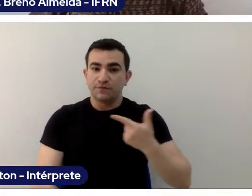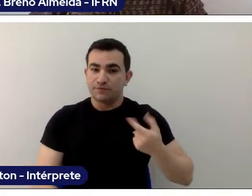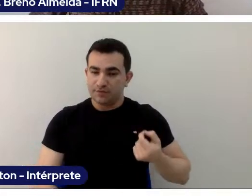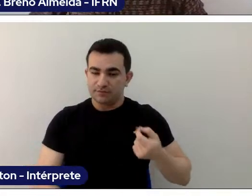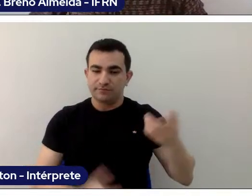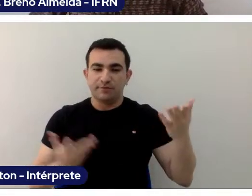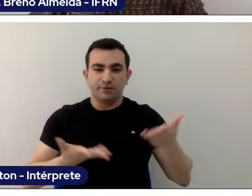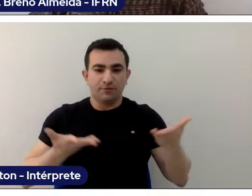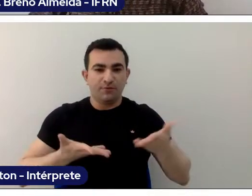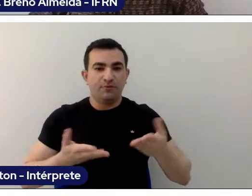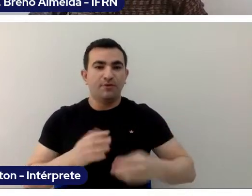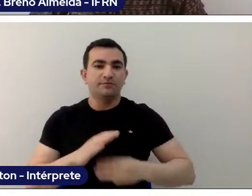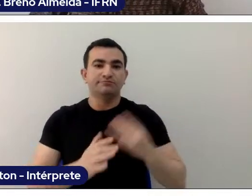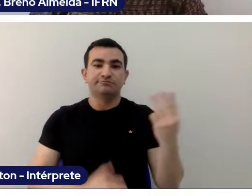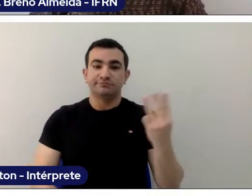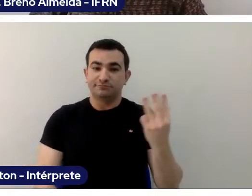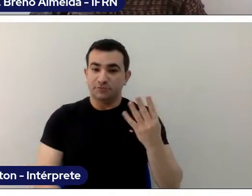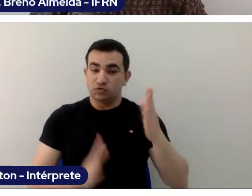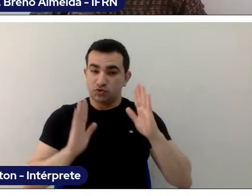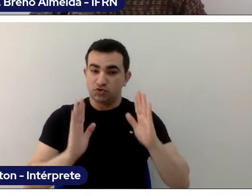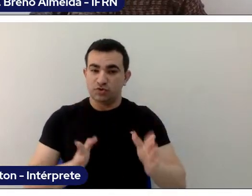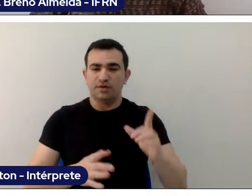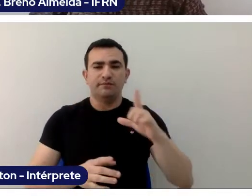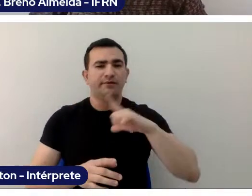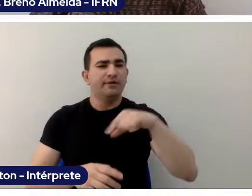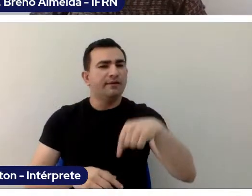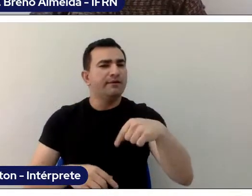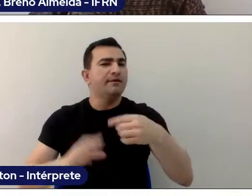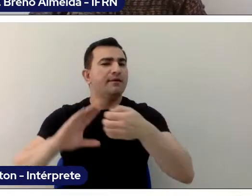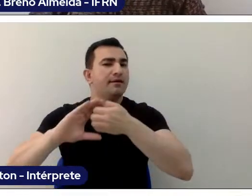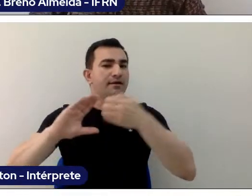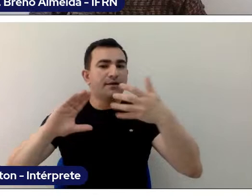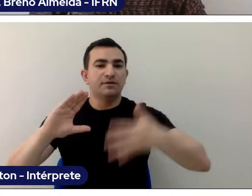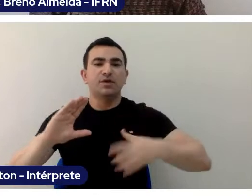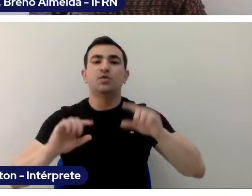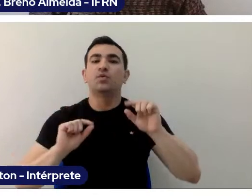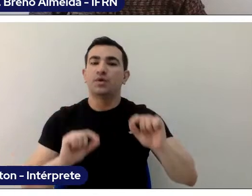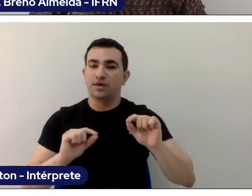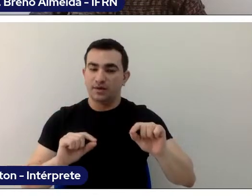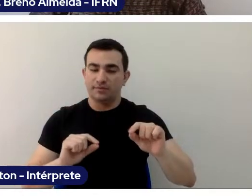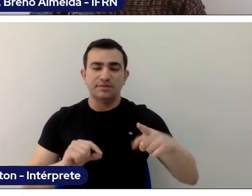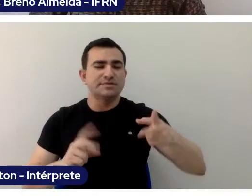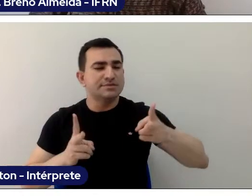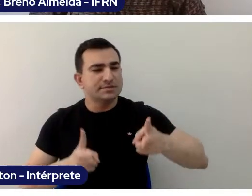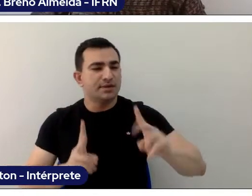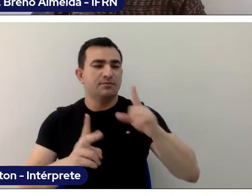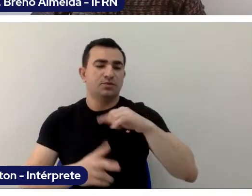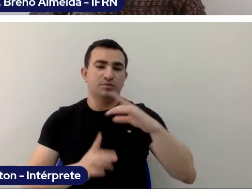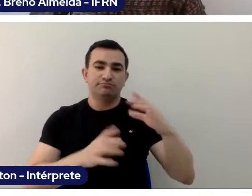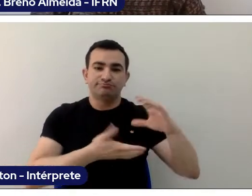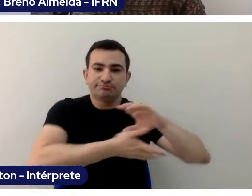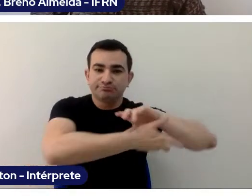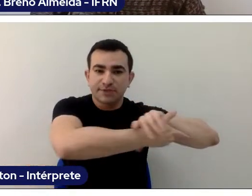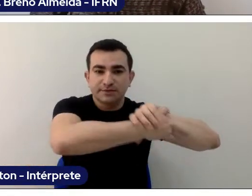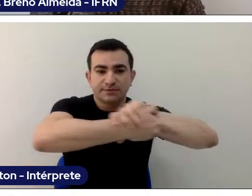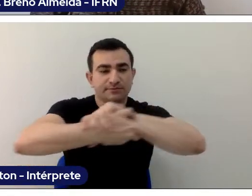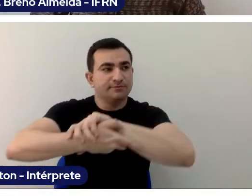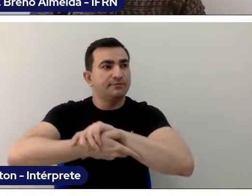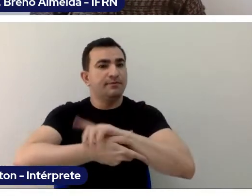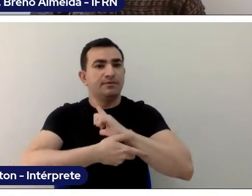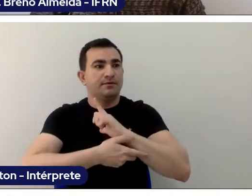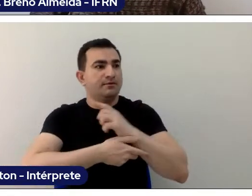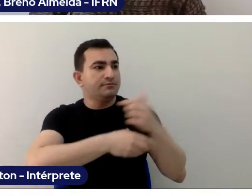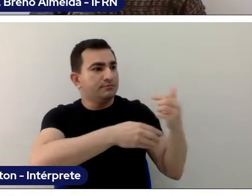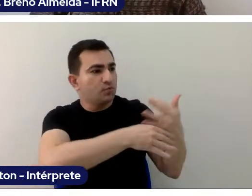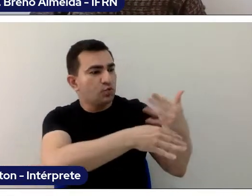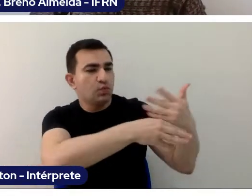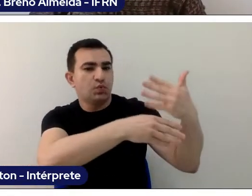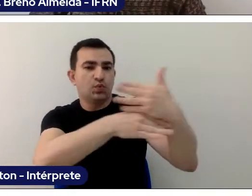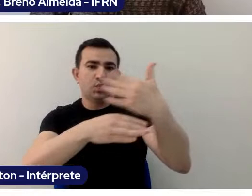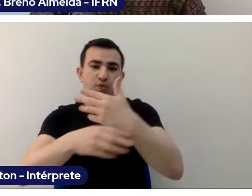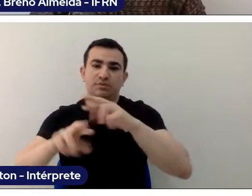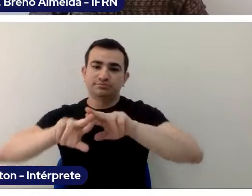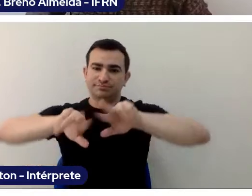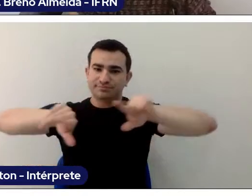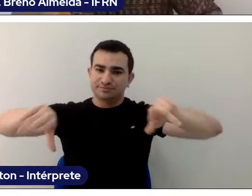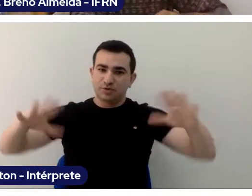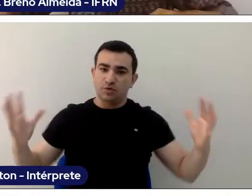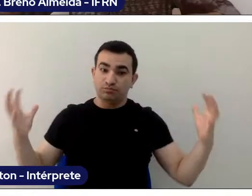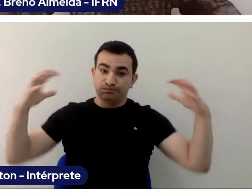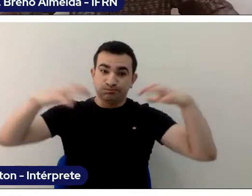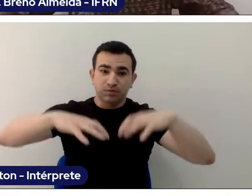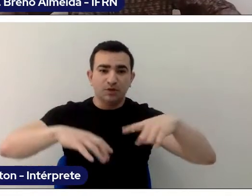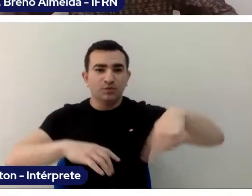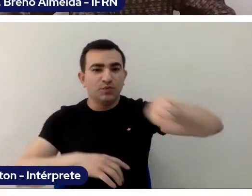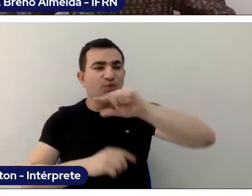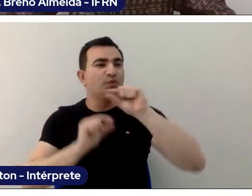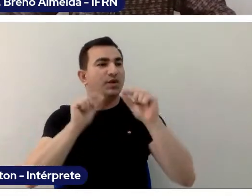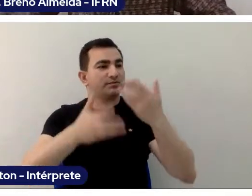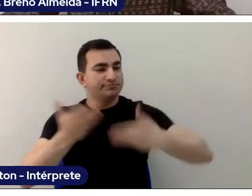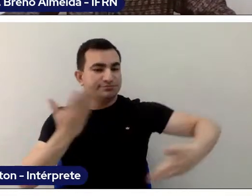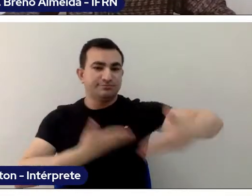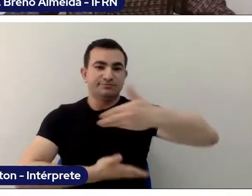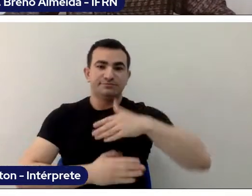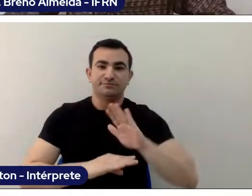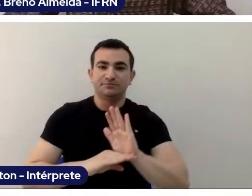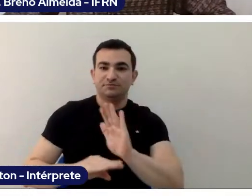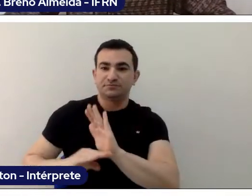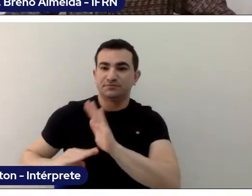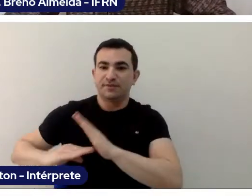We have this characteristic that is to always bring local, city hall networks to be discussing themes that are relevant that can contribute to the construction of an educational system that has quality.